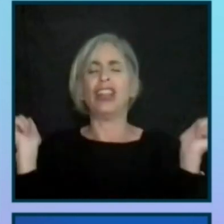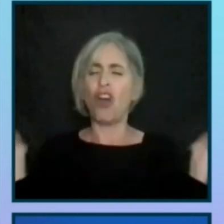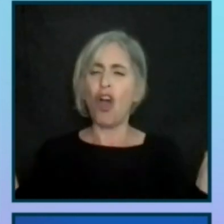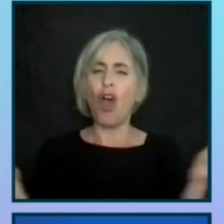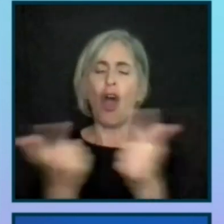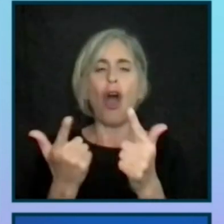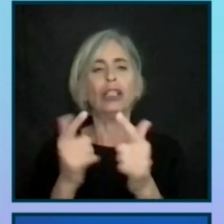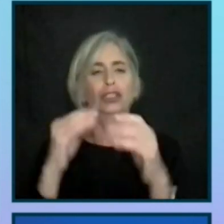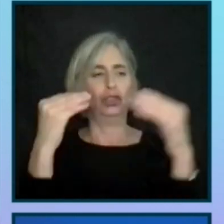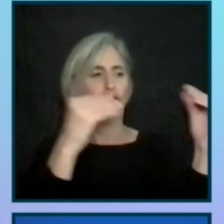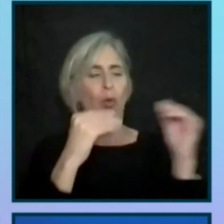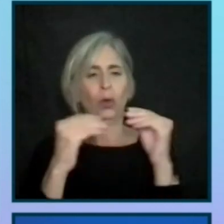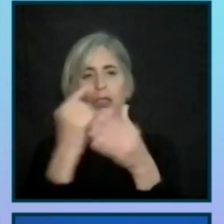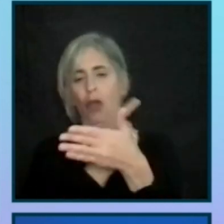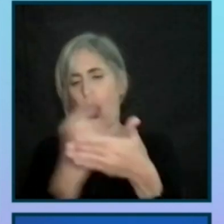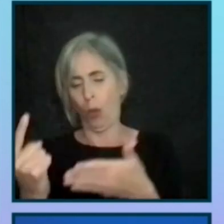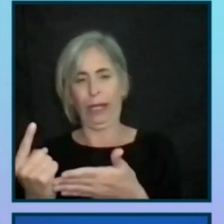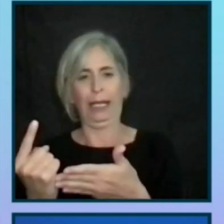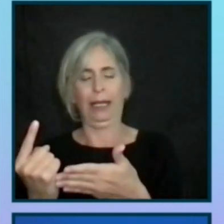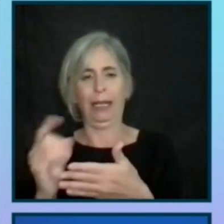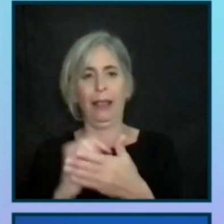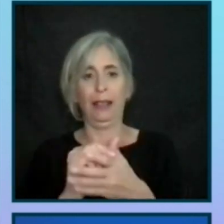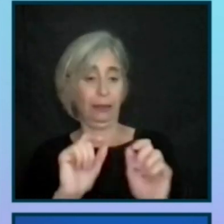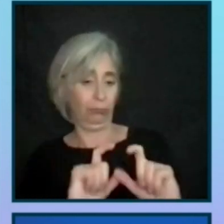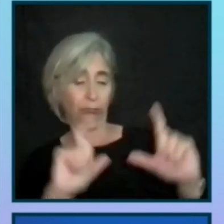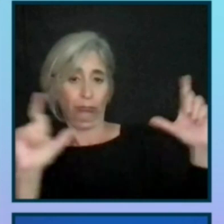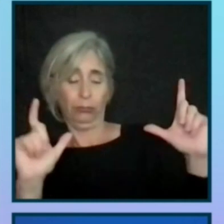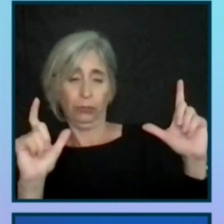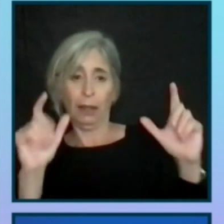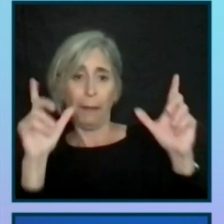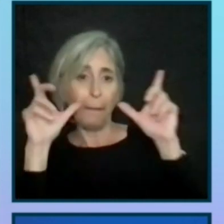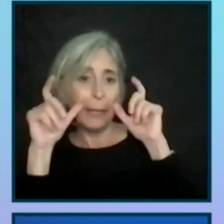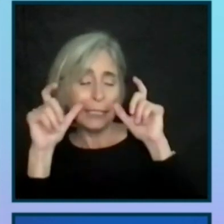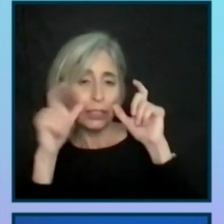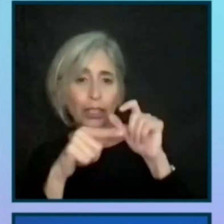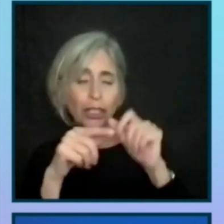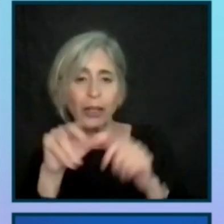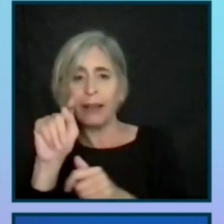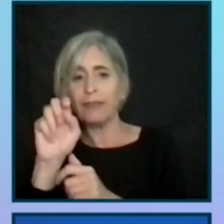And here is a screenshot of their CEO, Tim cook, hugging, Stevie Wonder,